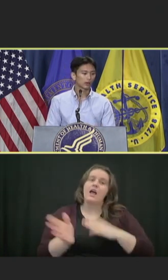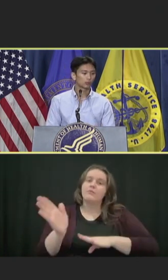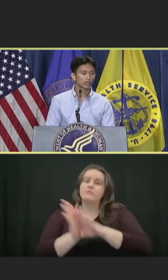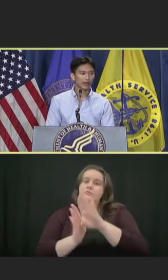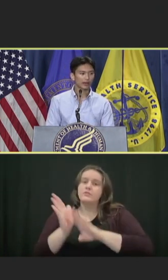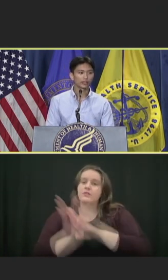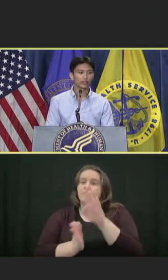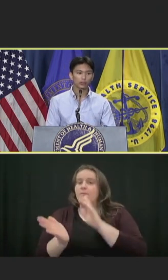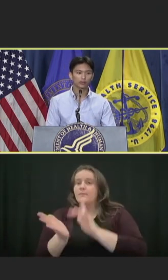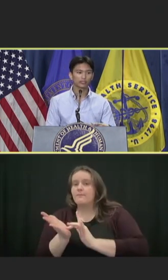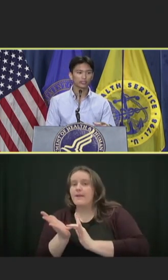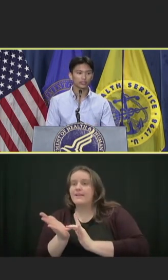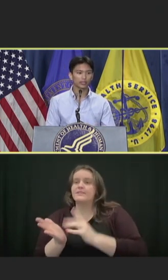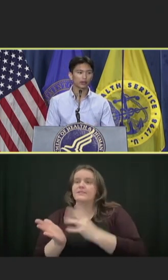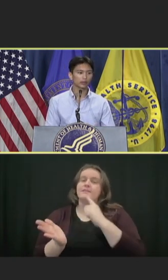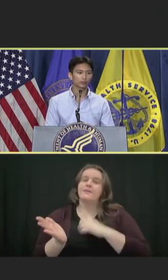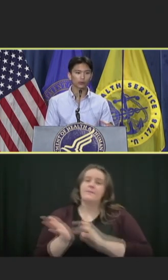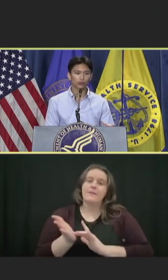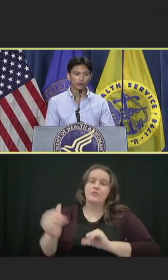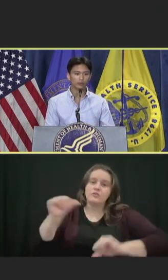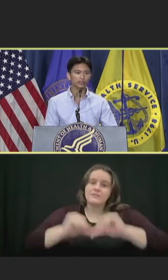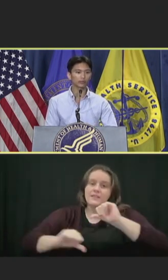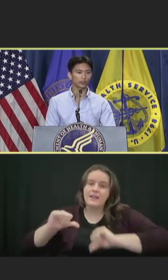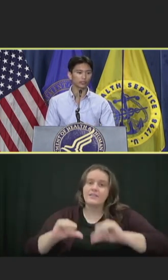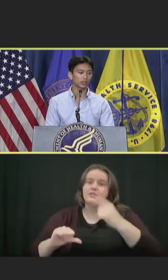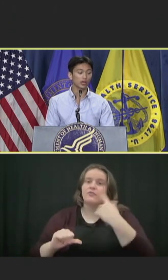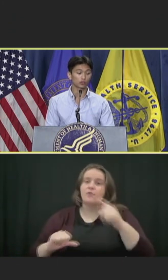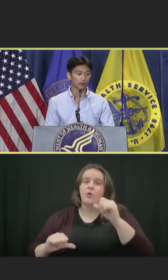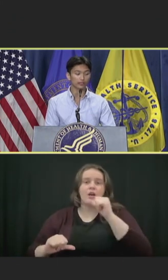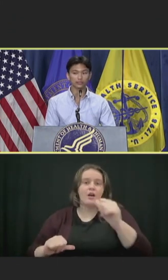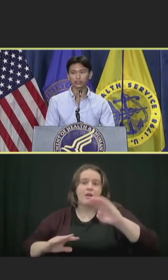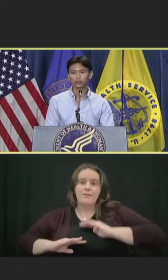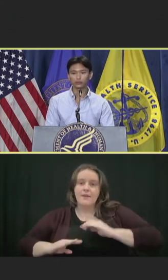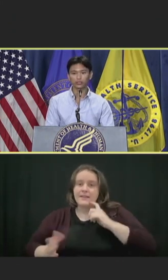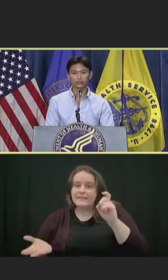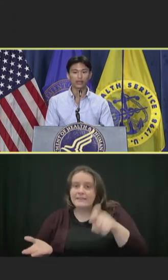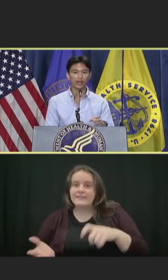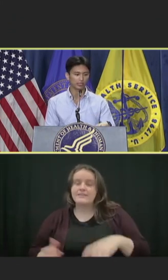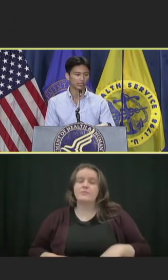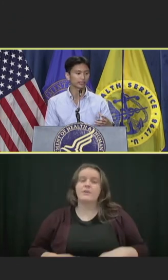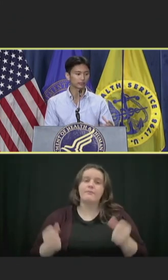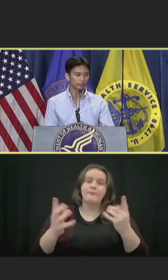We have a number of disease area programs that we address, including hepatitis B.